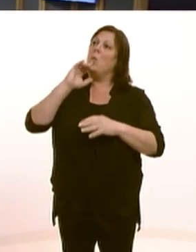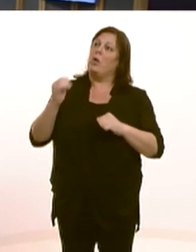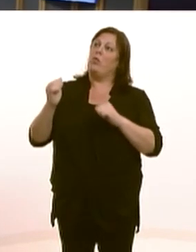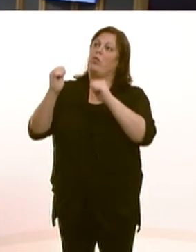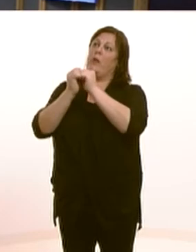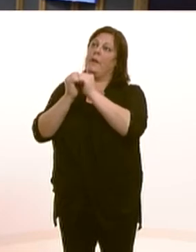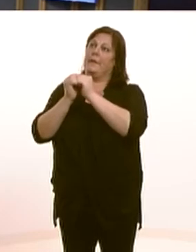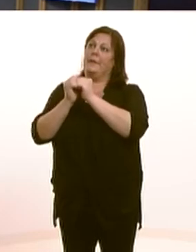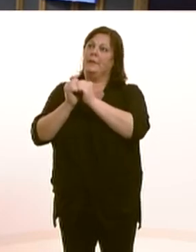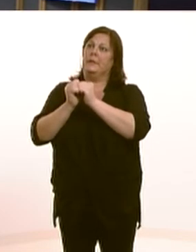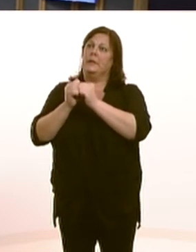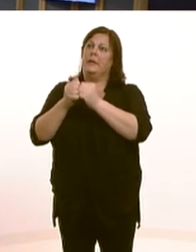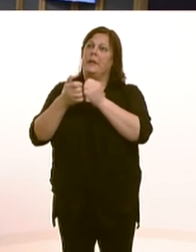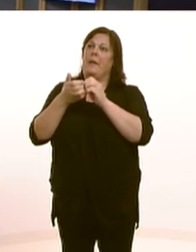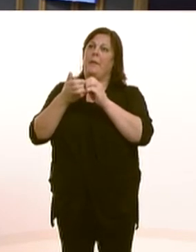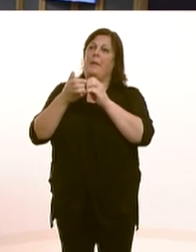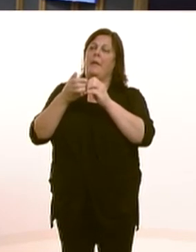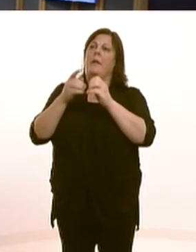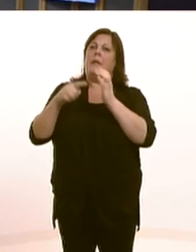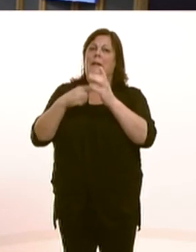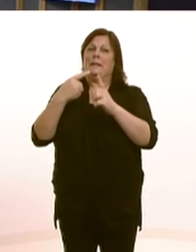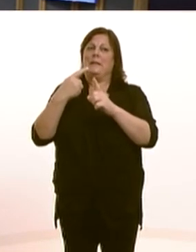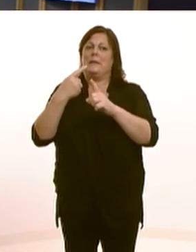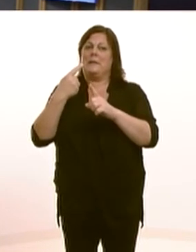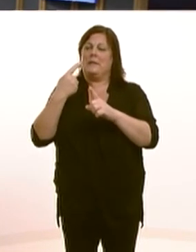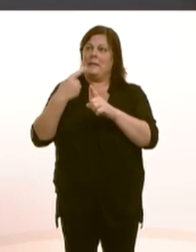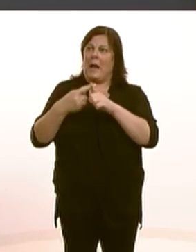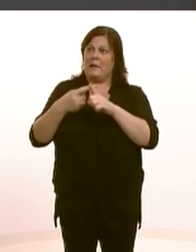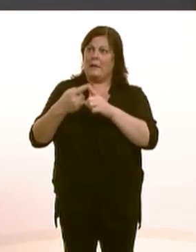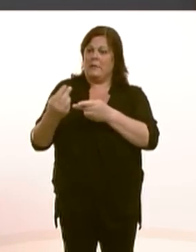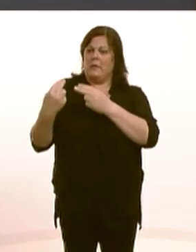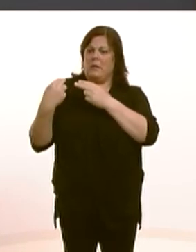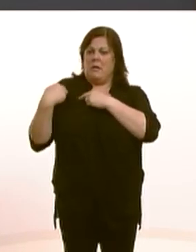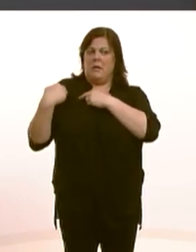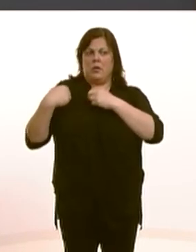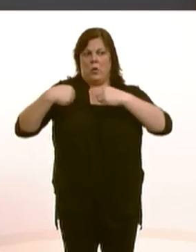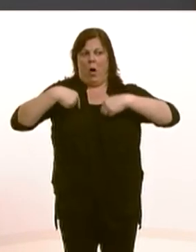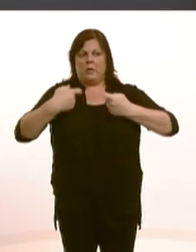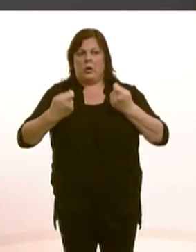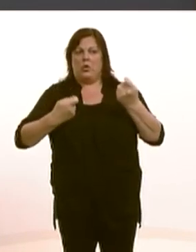devolving any taxes, for Wales to suffer no detriment from the devolution of those taxes?